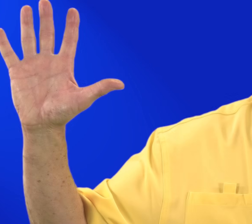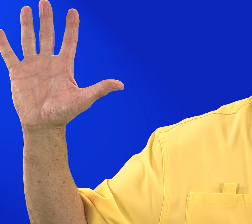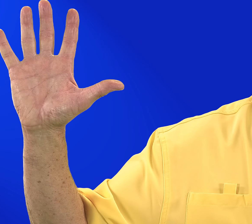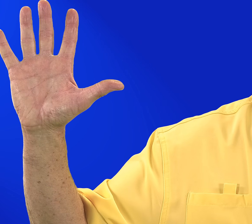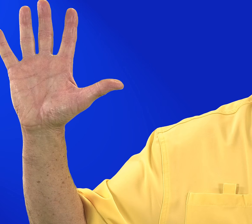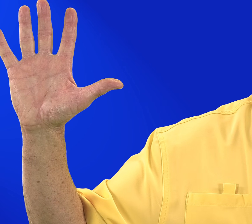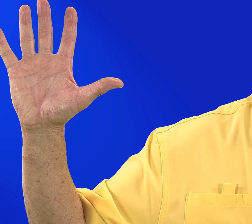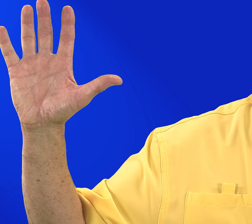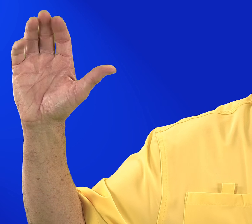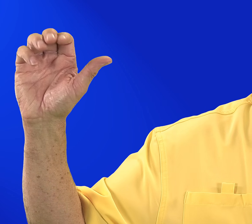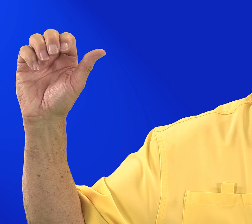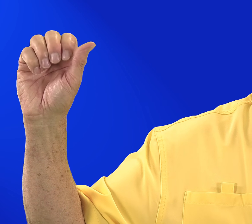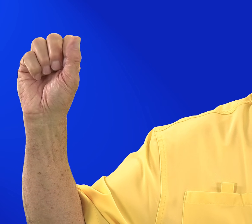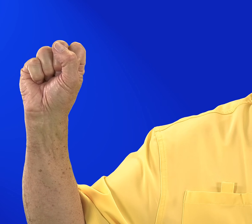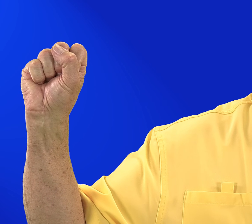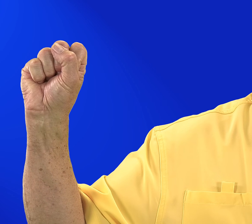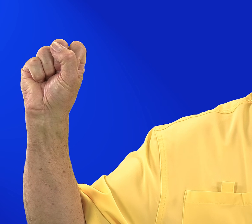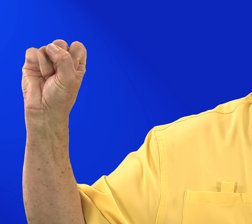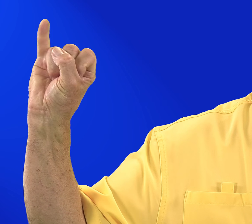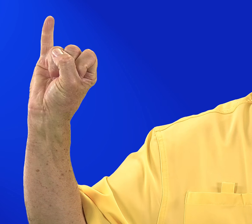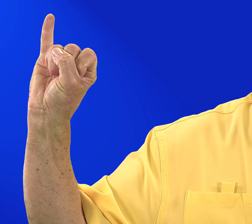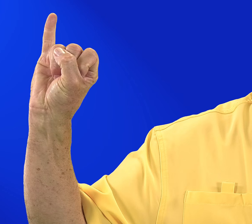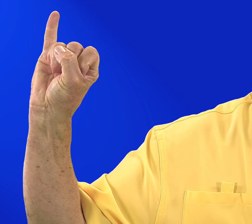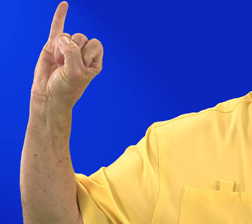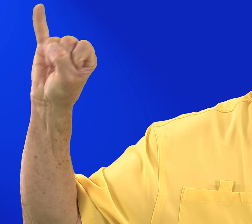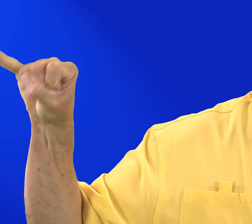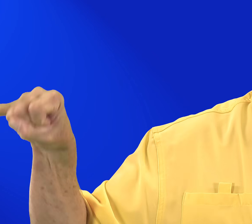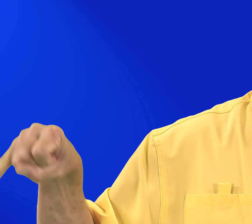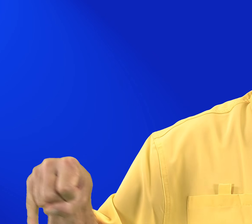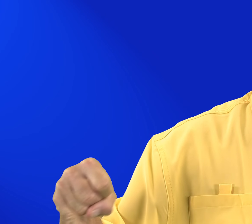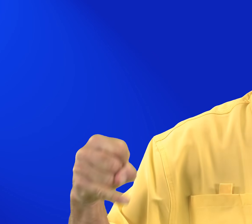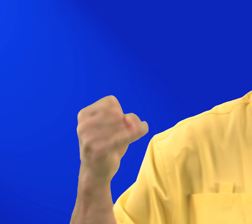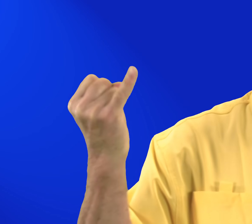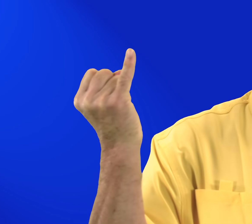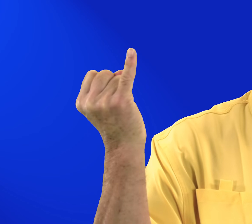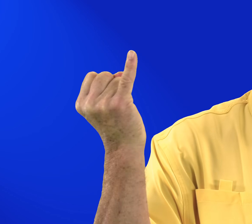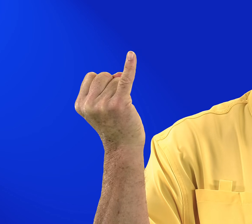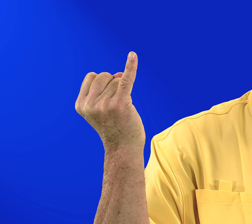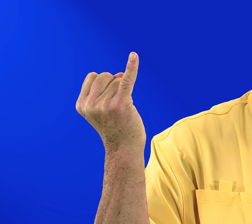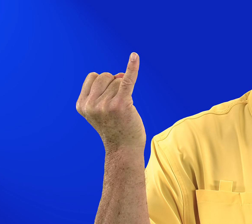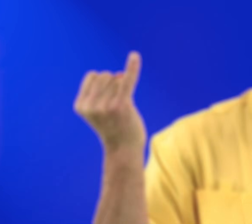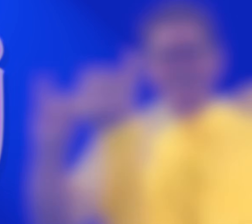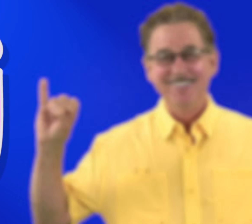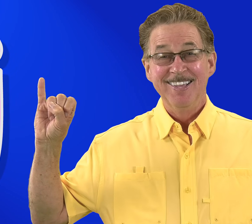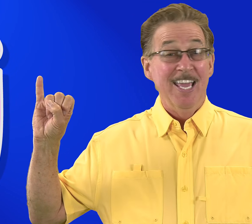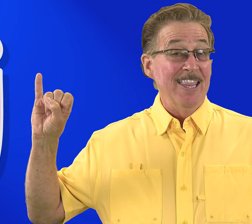To sign letter J j make a fist, pinky up, swoosh down and up